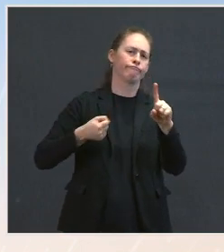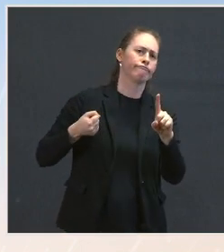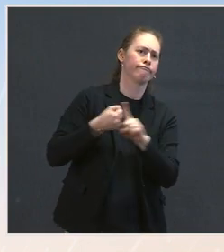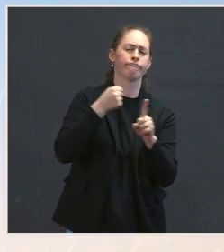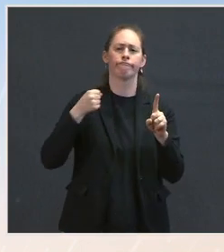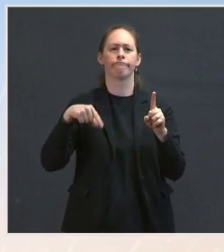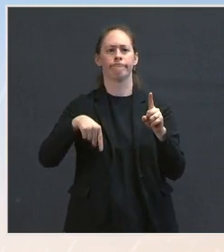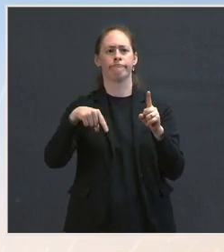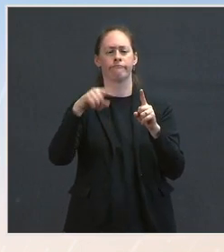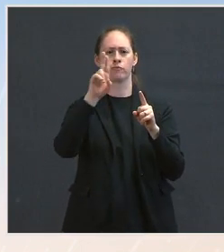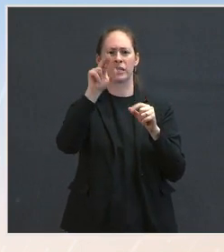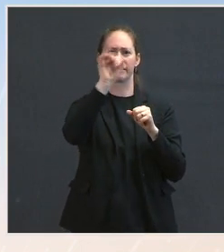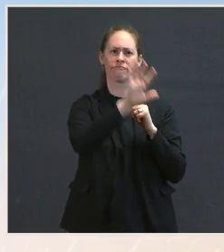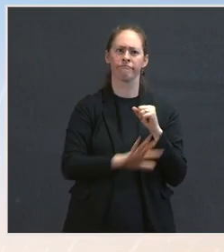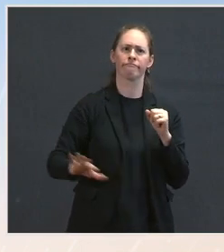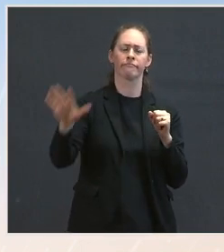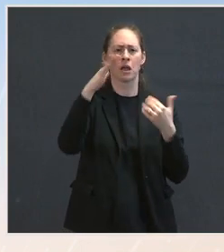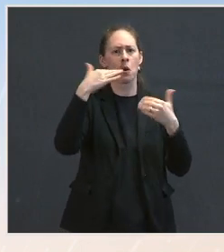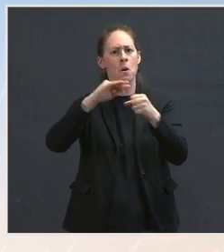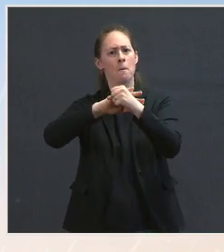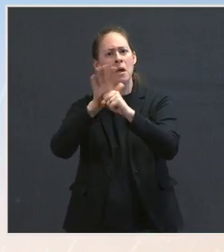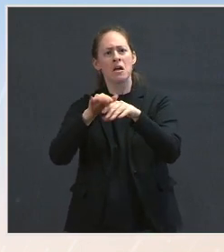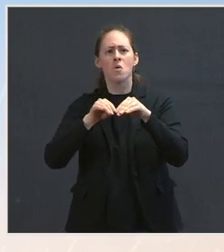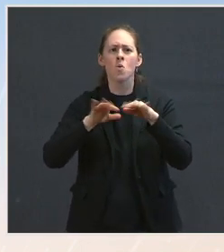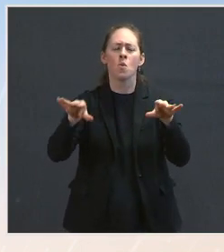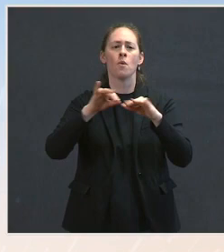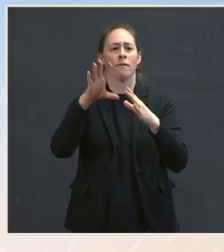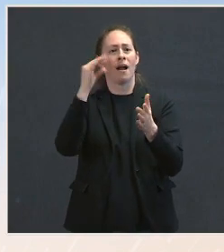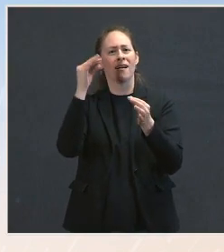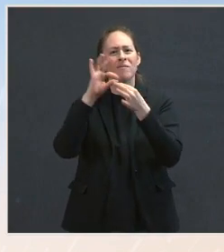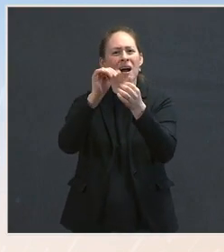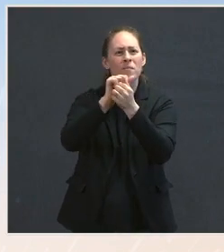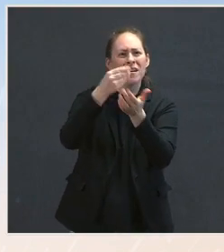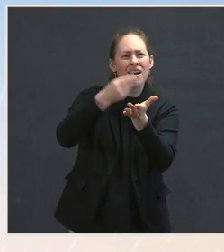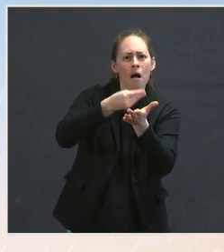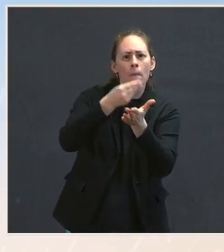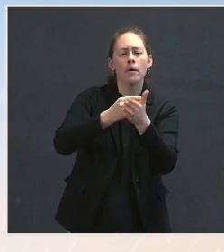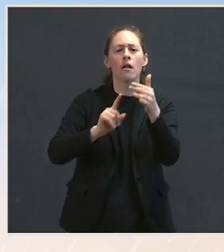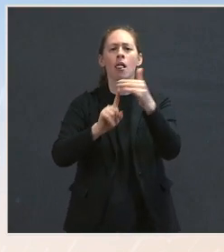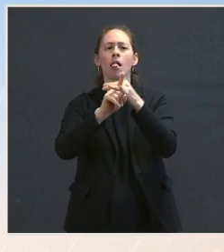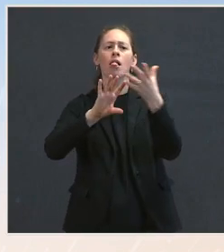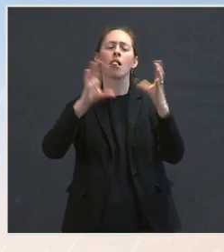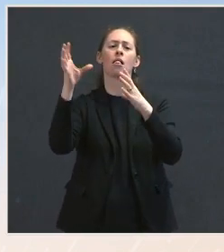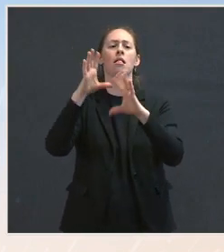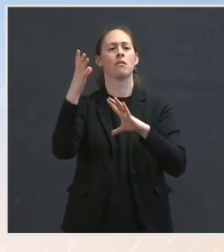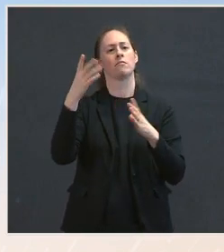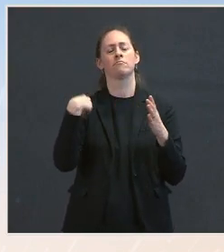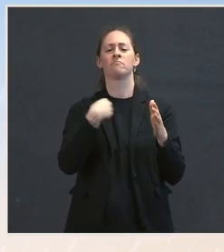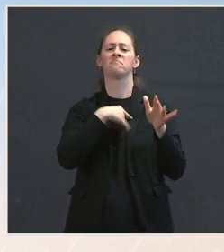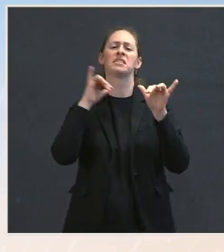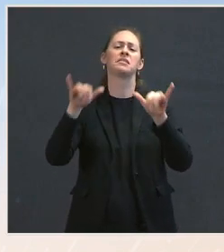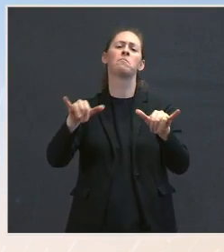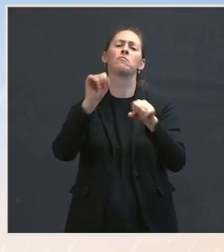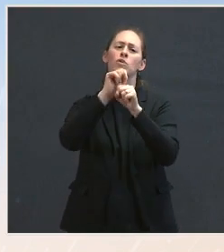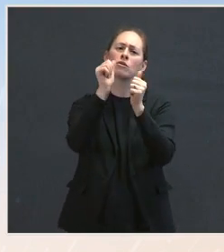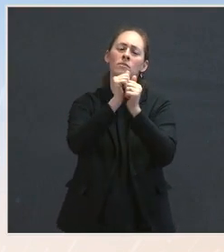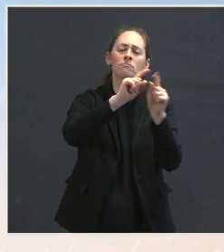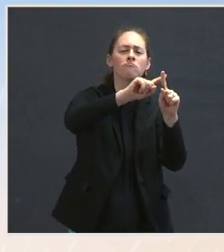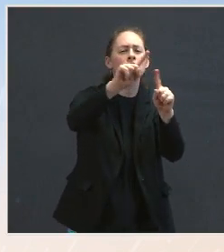And our focus is to continue working with governors from across the country, from a range of states, on how we're helping people in their states.